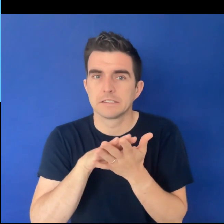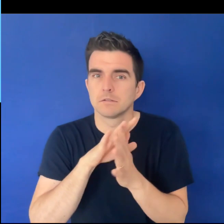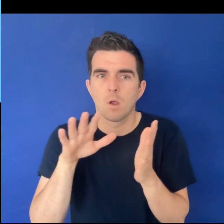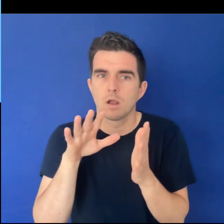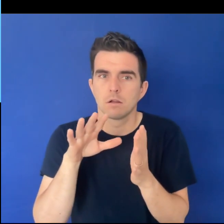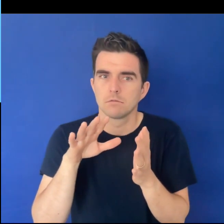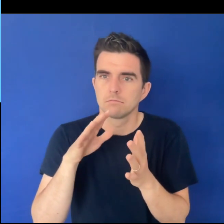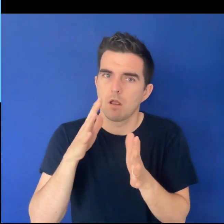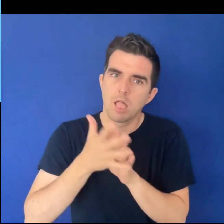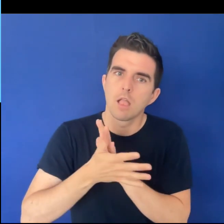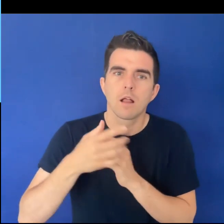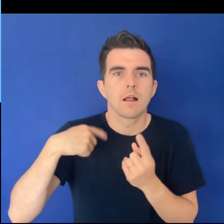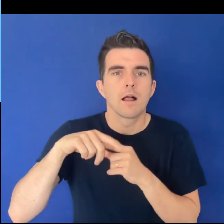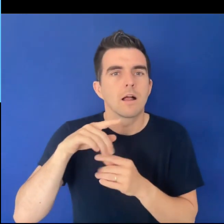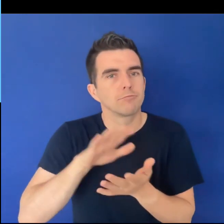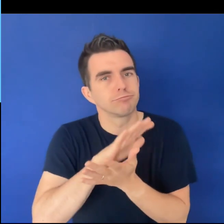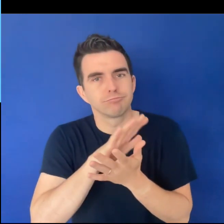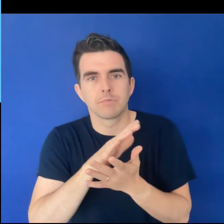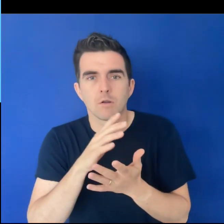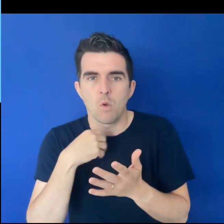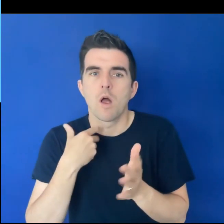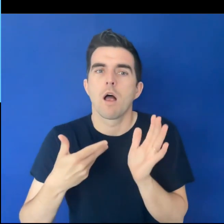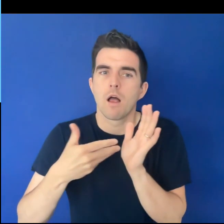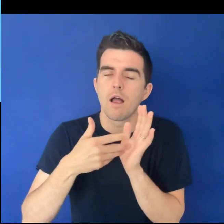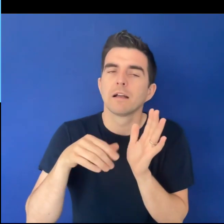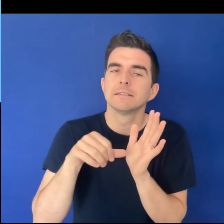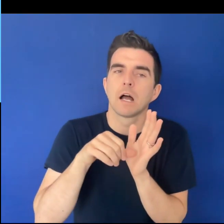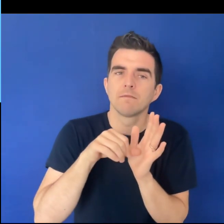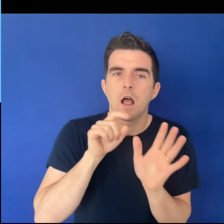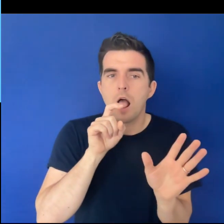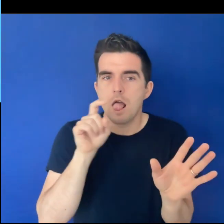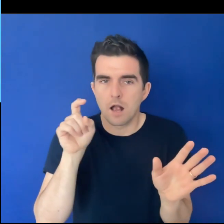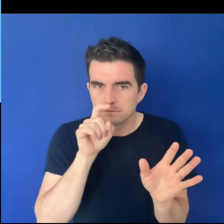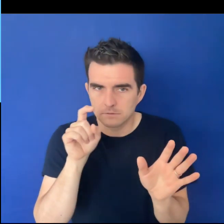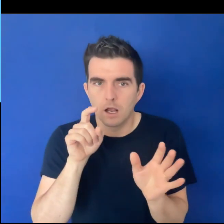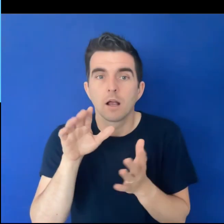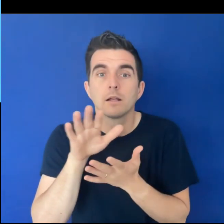the experience, so we added a difficulty slider. Lowering the difficulty doesn’t